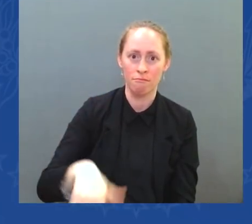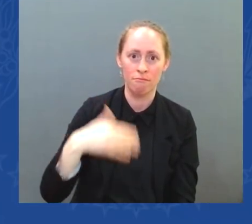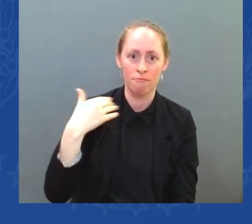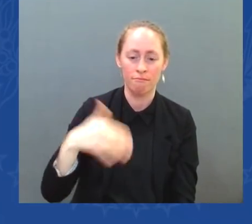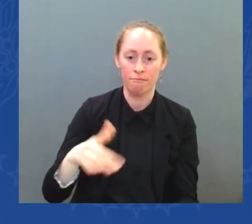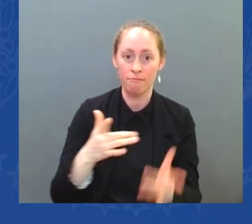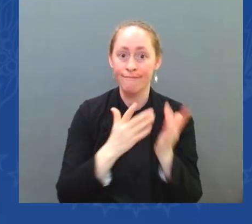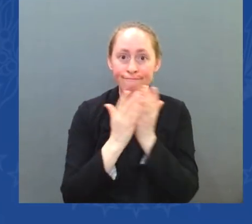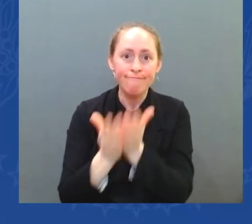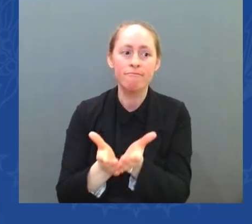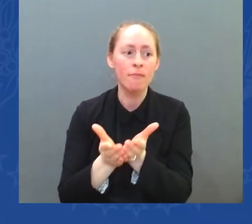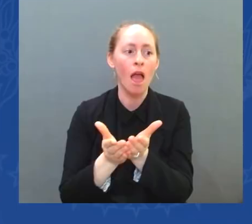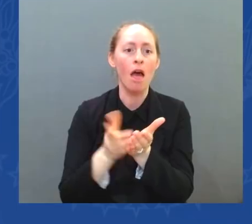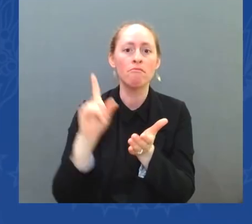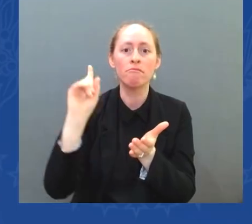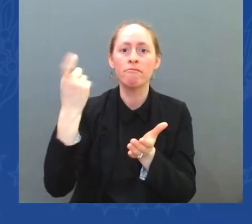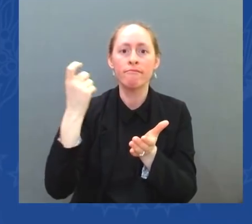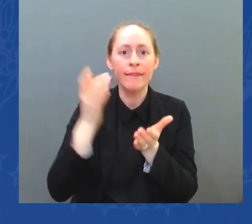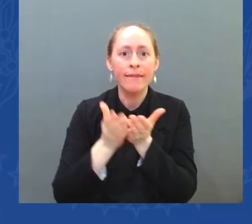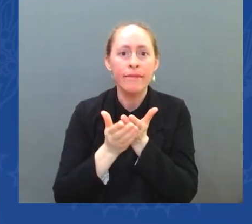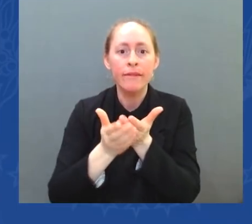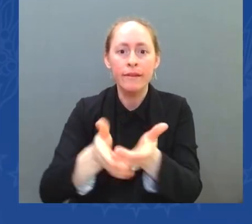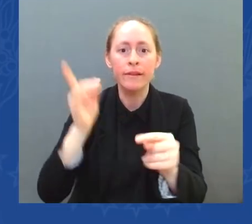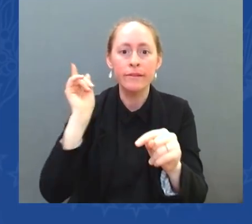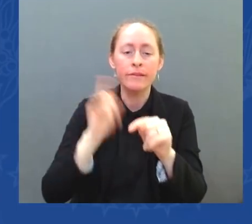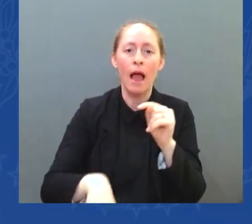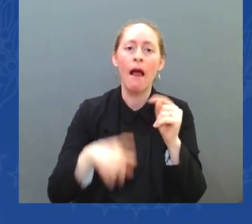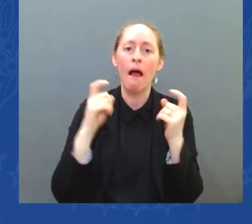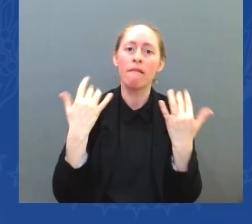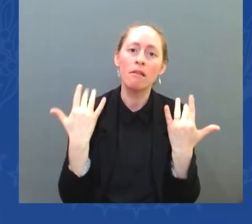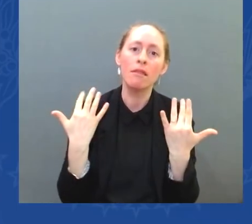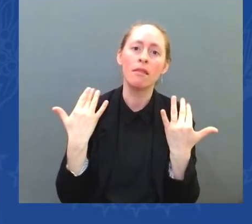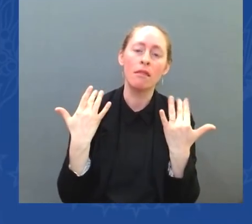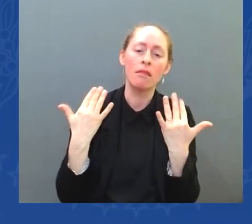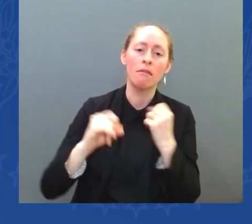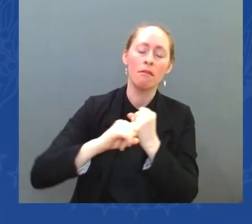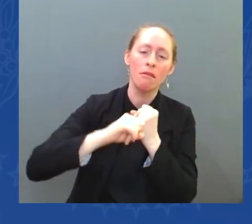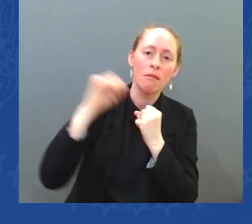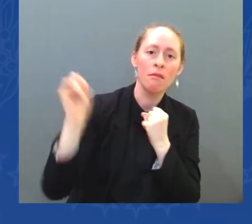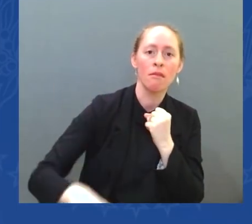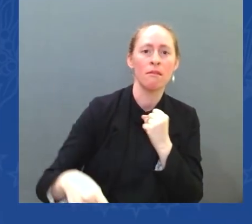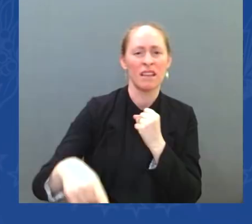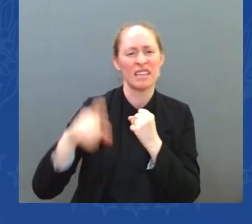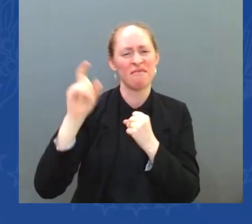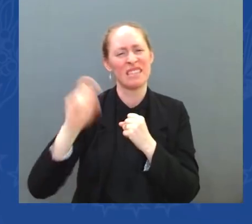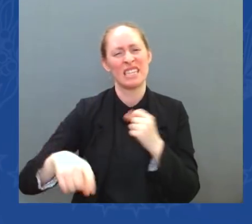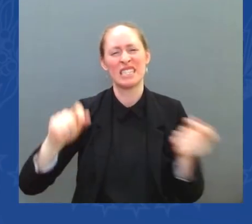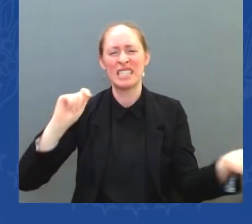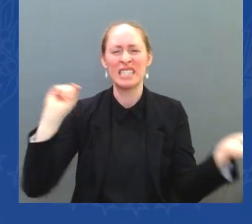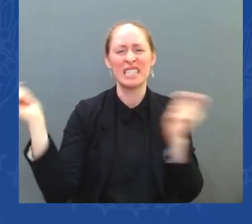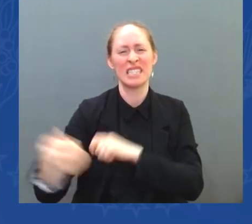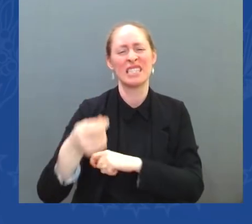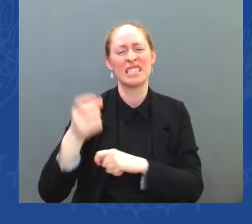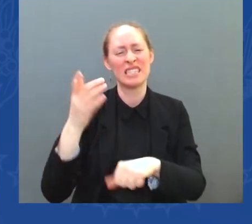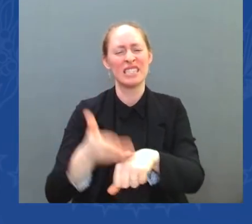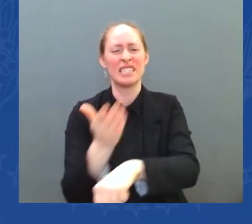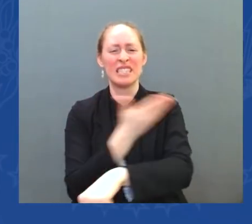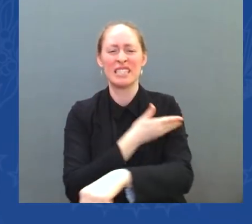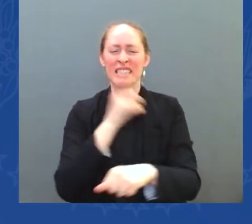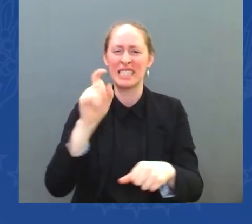get their products to market faster and more efficiently, lower costs, and keep American agriculture globally competitive. Folks, the list goes on.